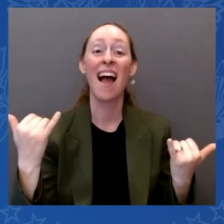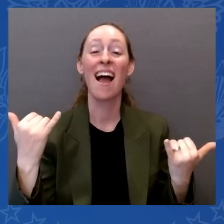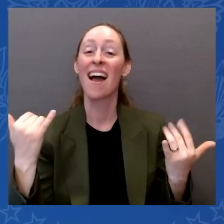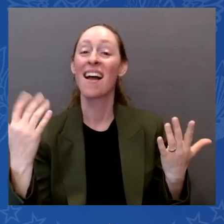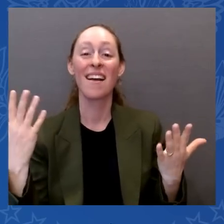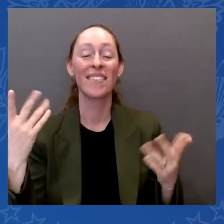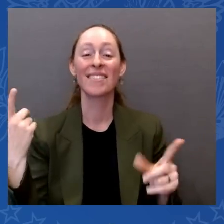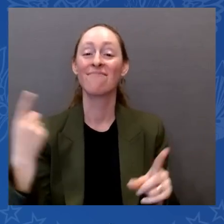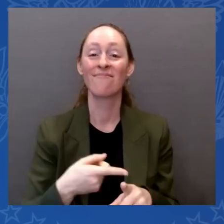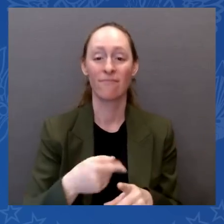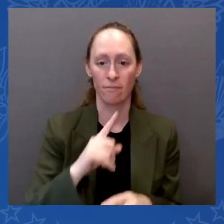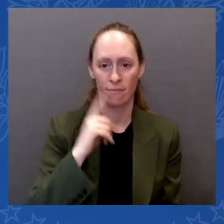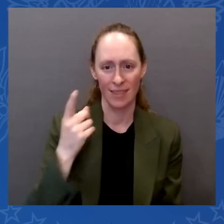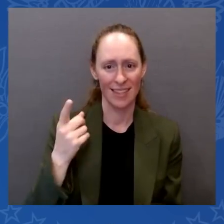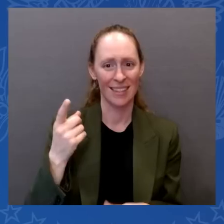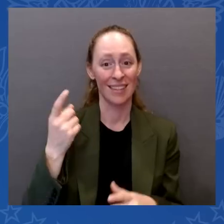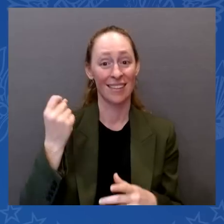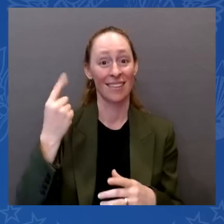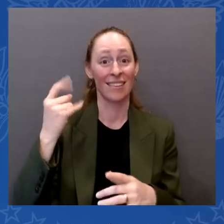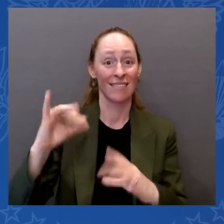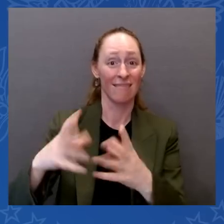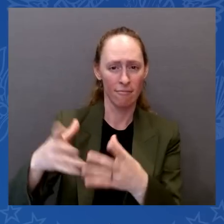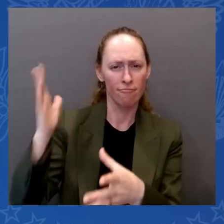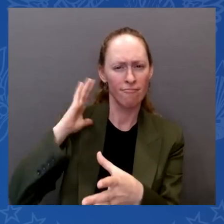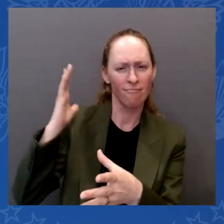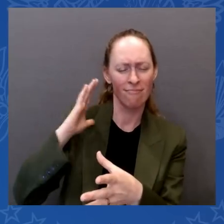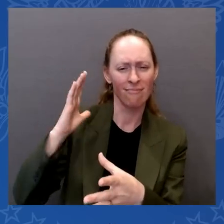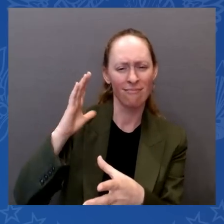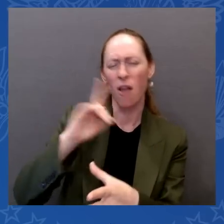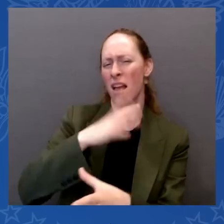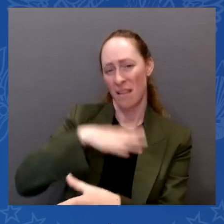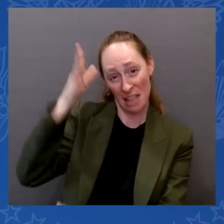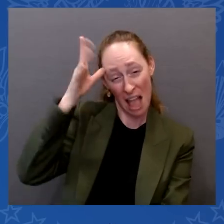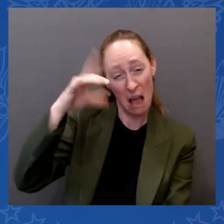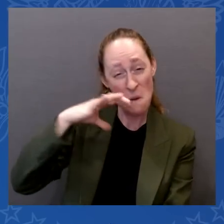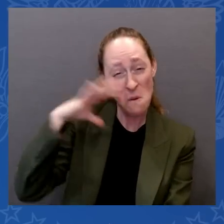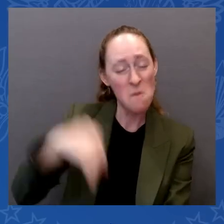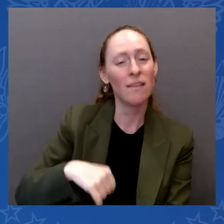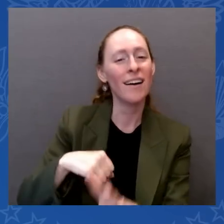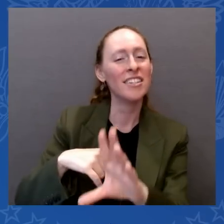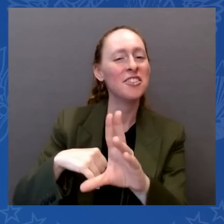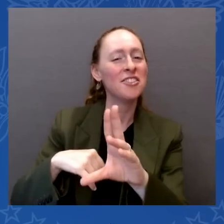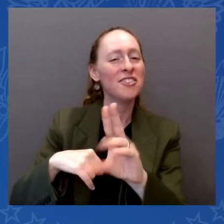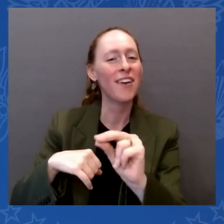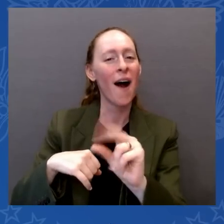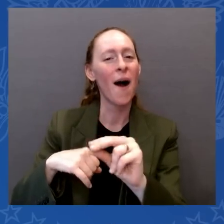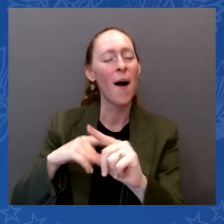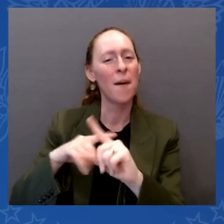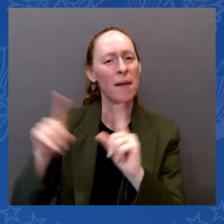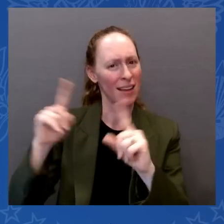Half of my apprenticeship class are minority or female. I've been trained to install solar panels,